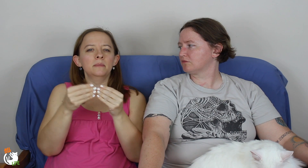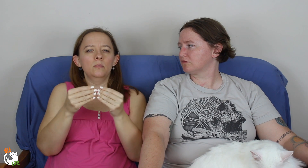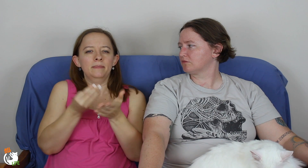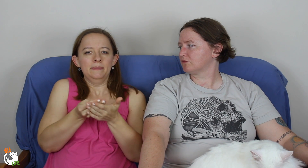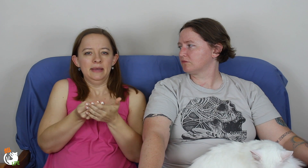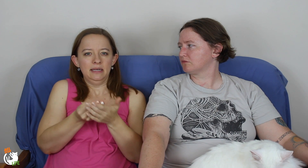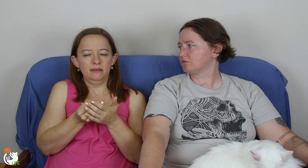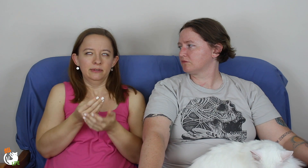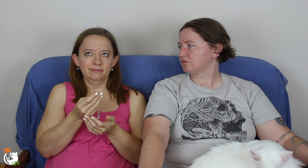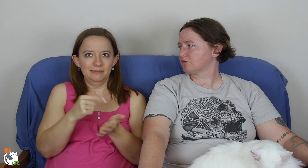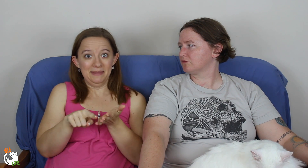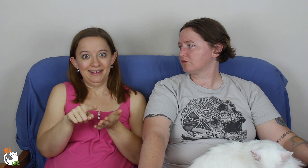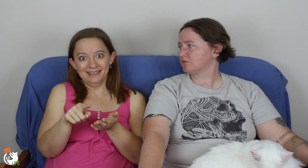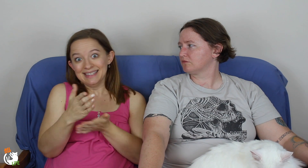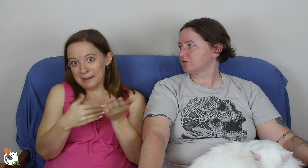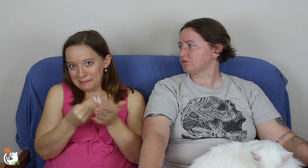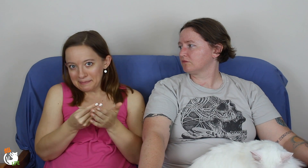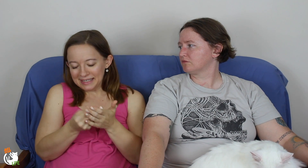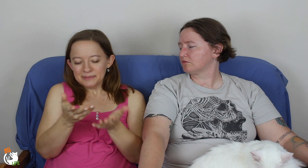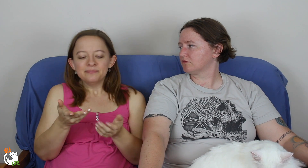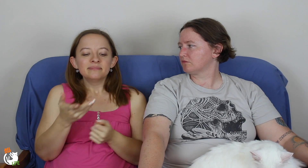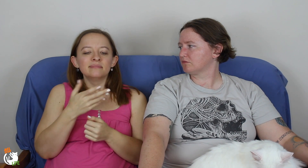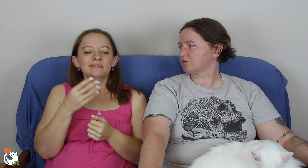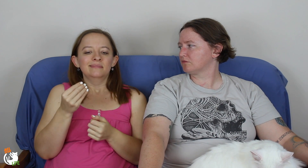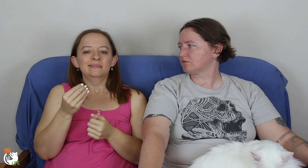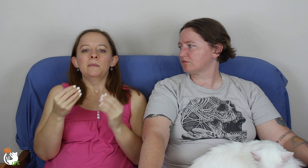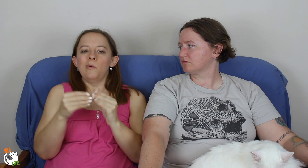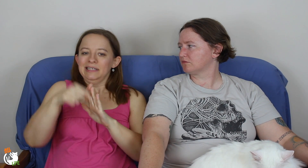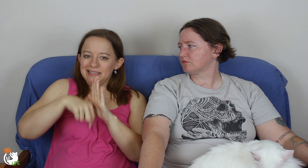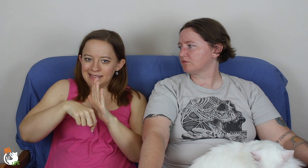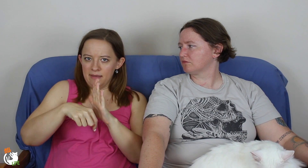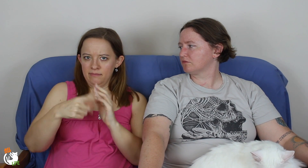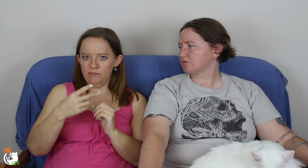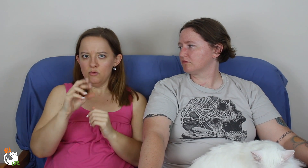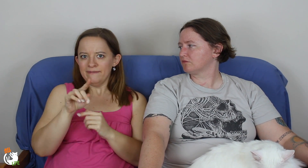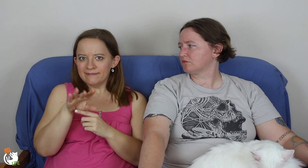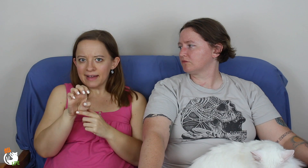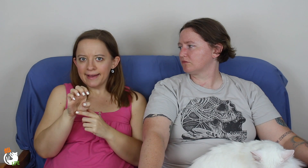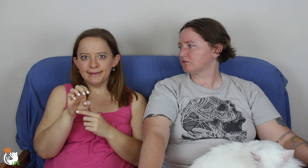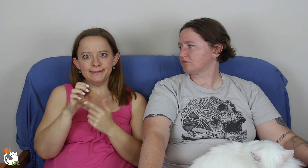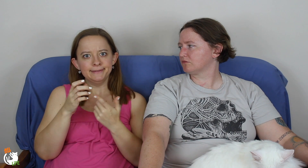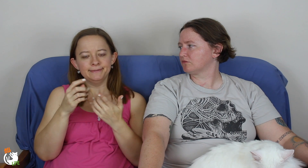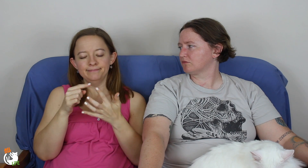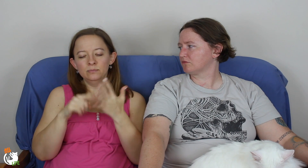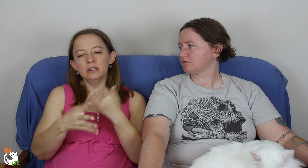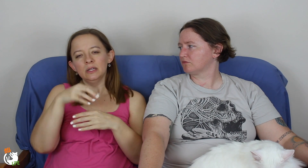you can pay a little bit more money... well you can pay some money to get a more in-depth profile.